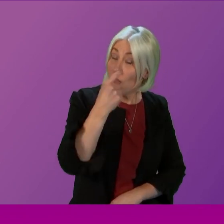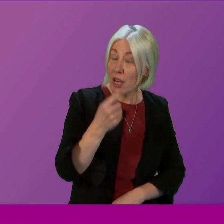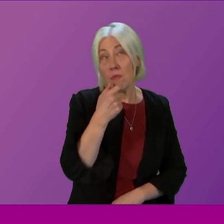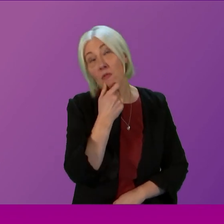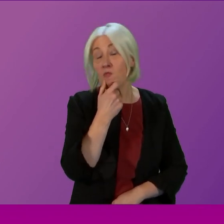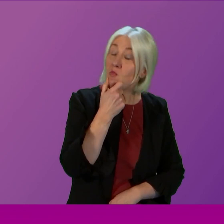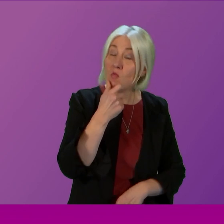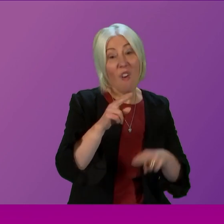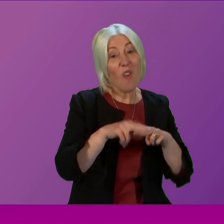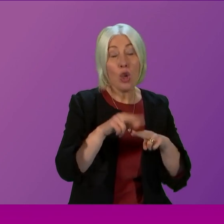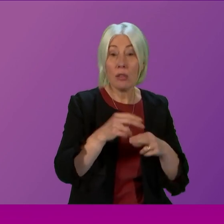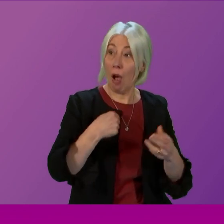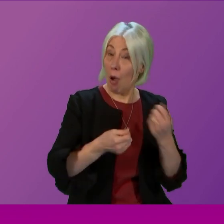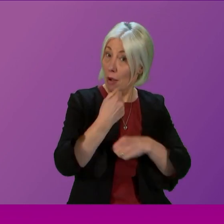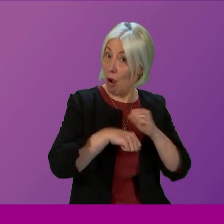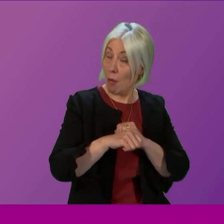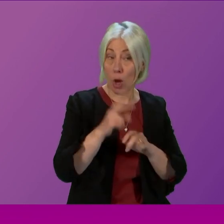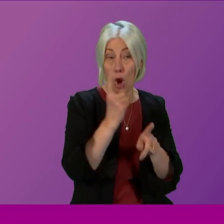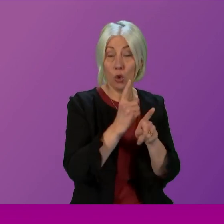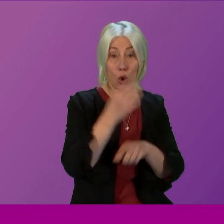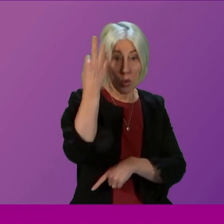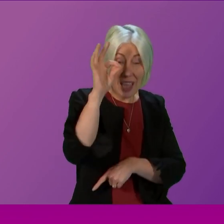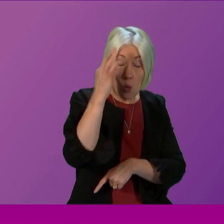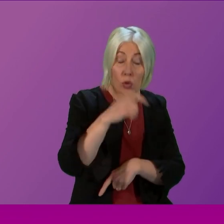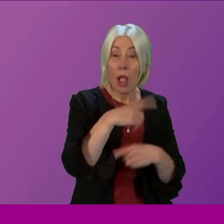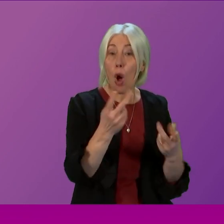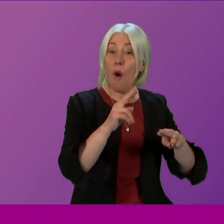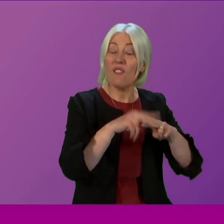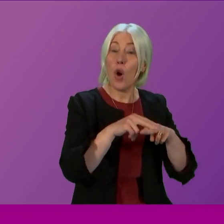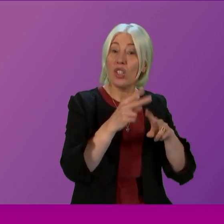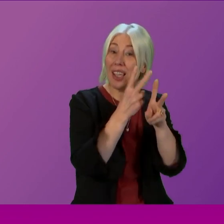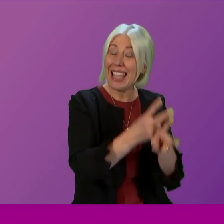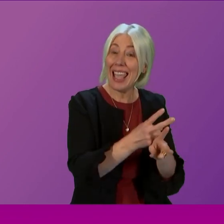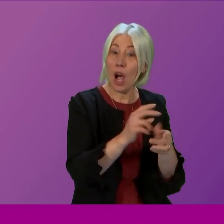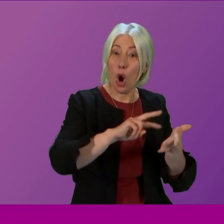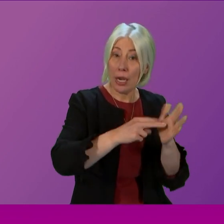local authority or a fostering organisation. Fostering brings great benefits not only to